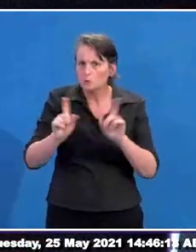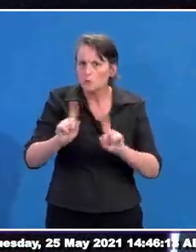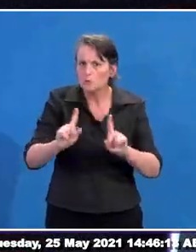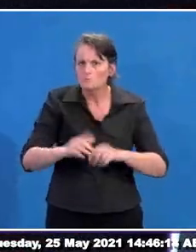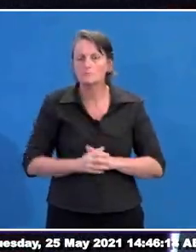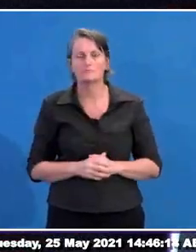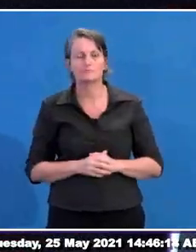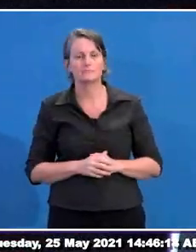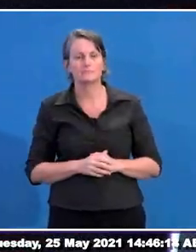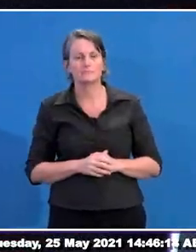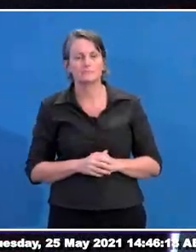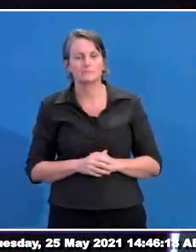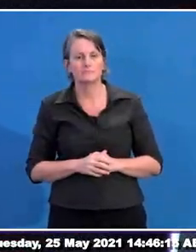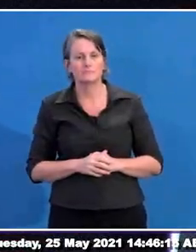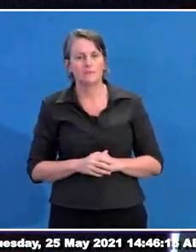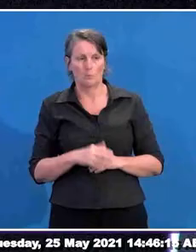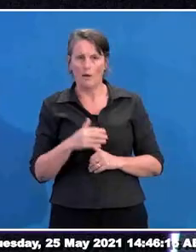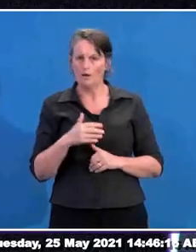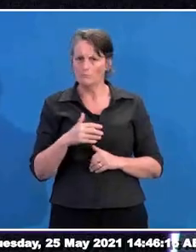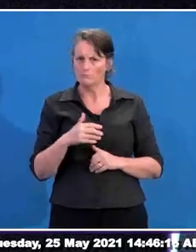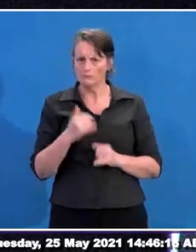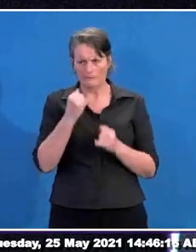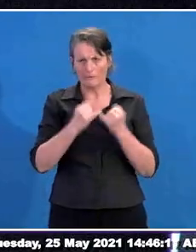Well, obviously I take it very seriously, but when there's